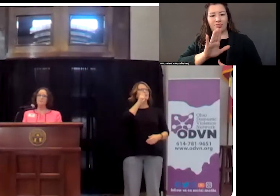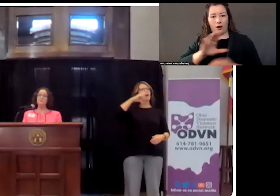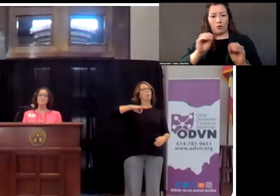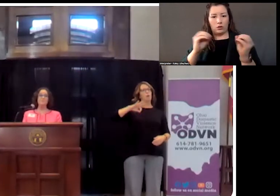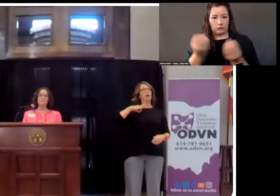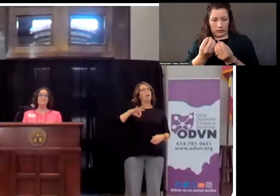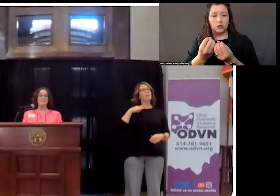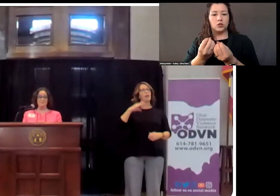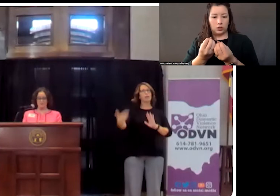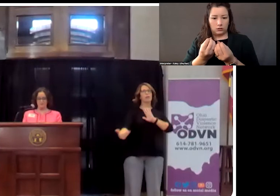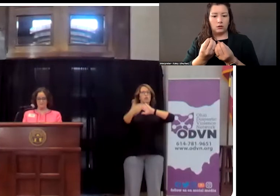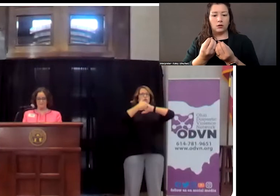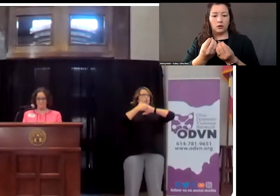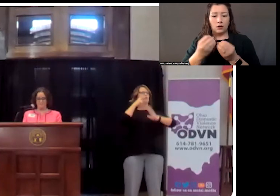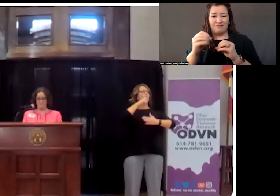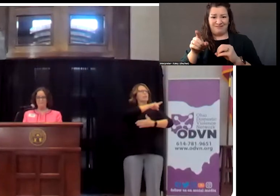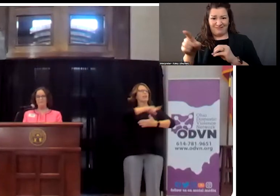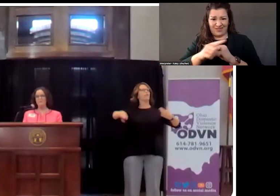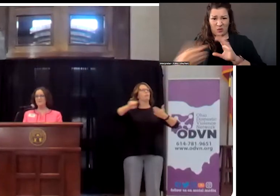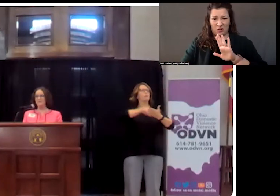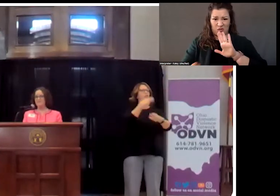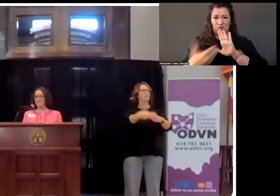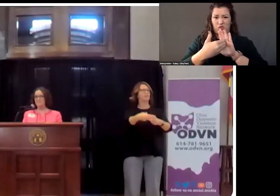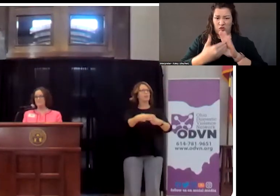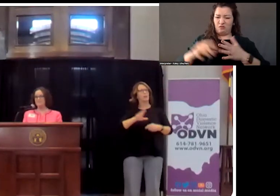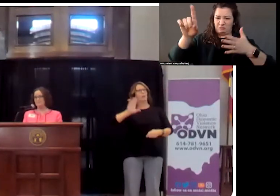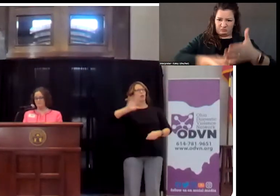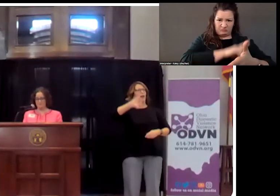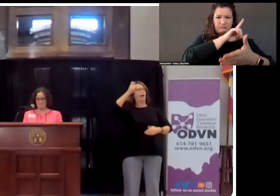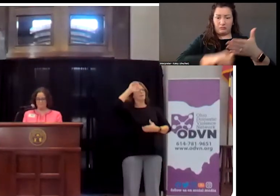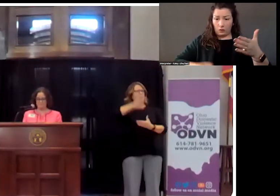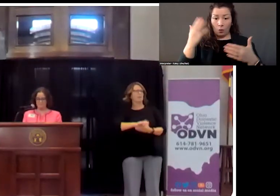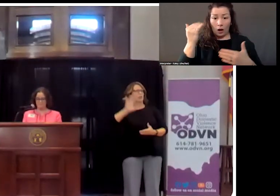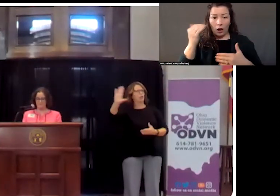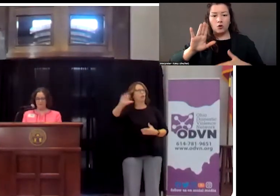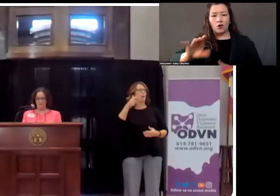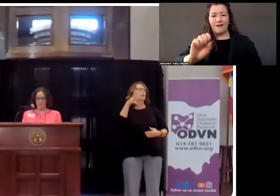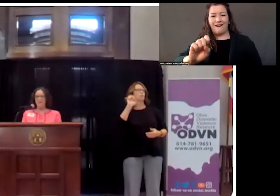were sued for defamation by Bridget's ex-husband and abuser.